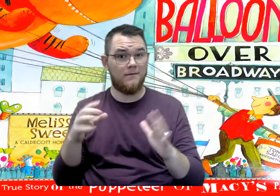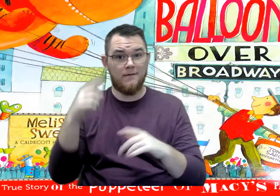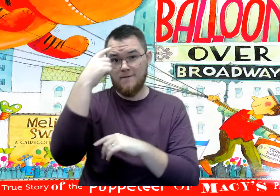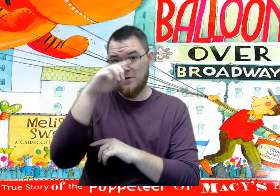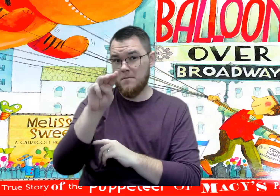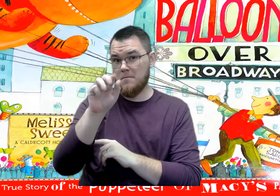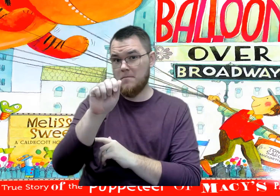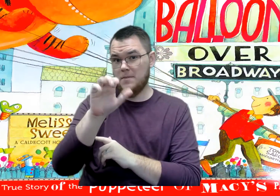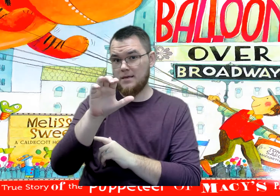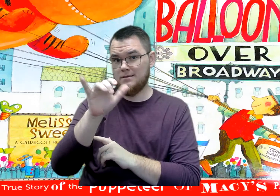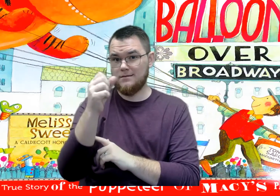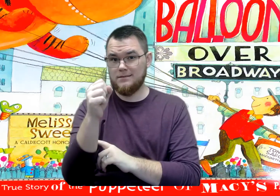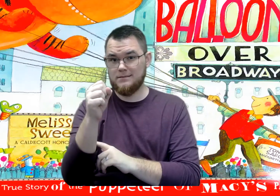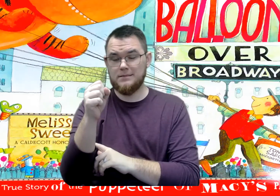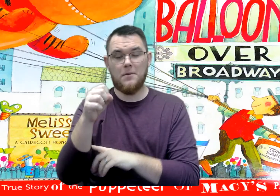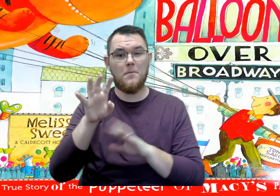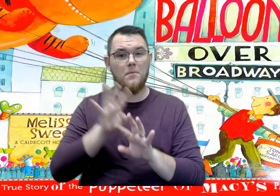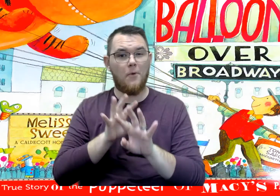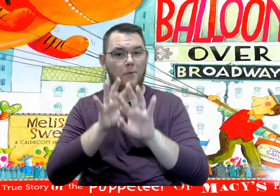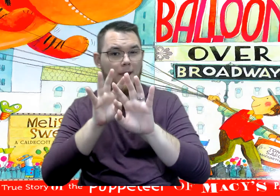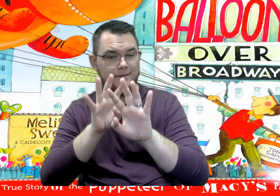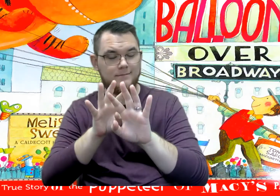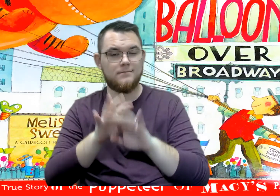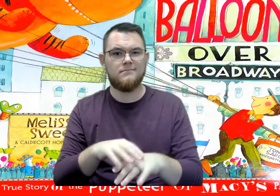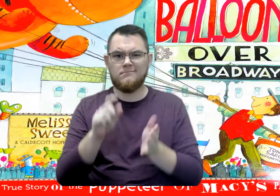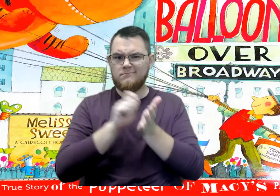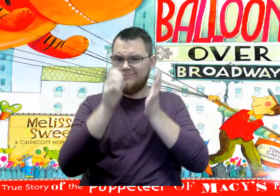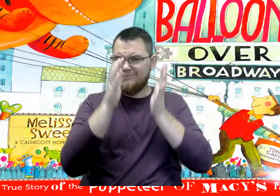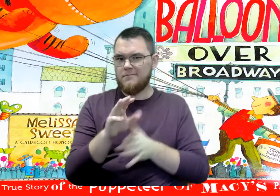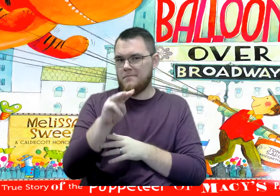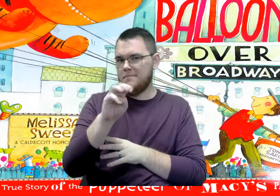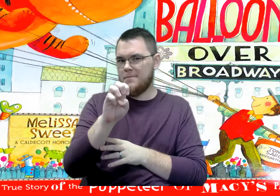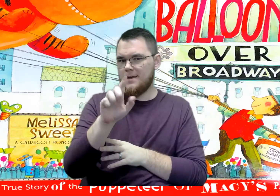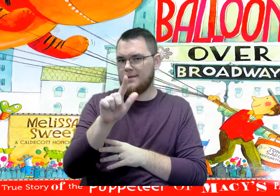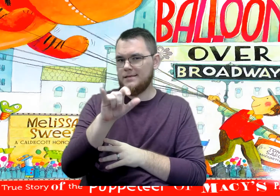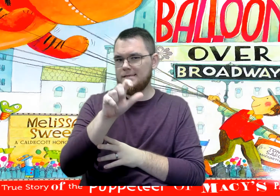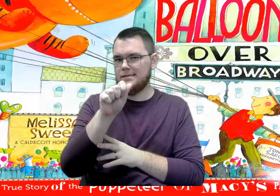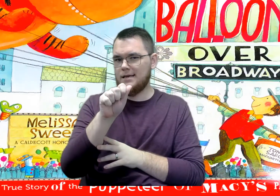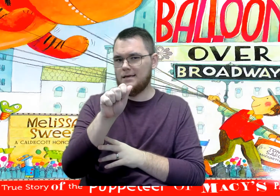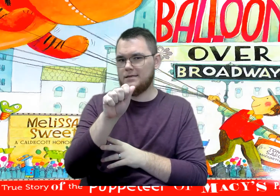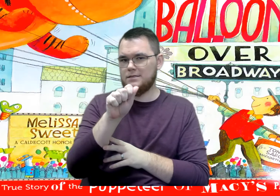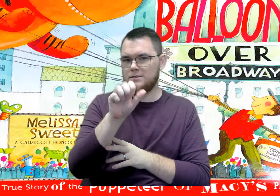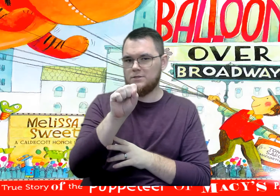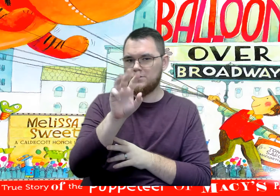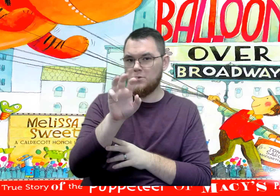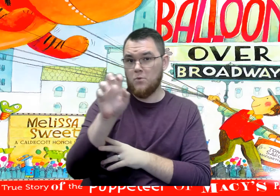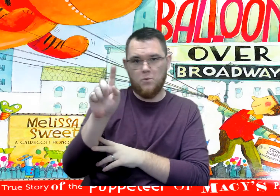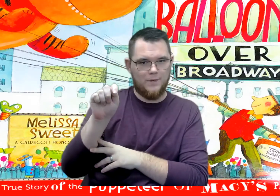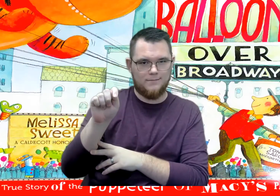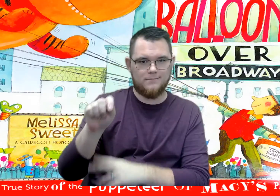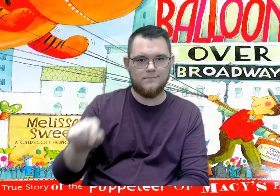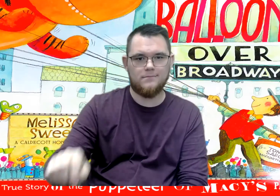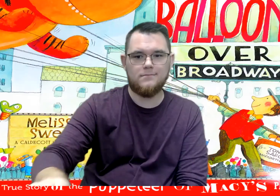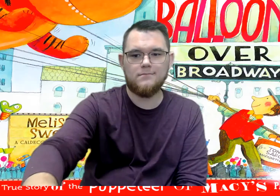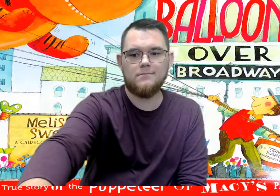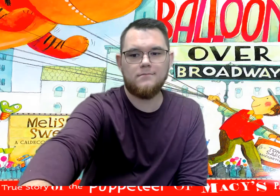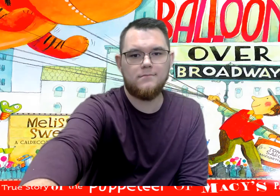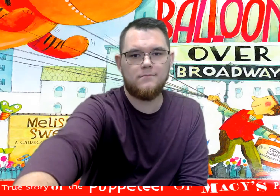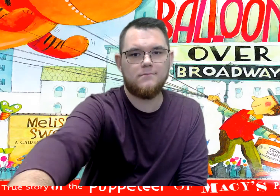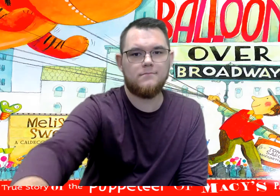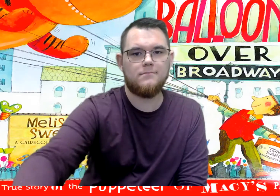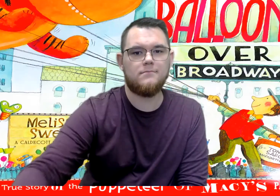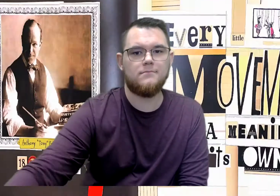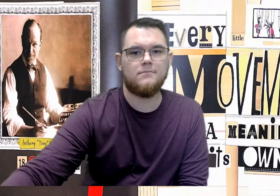Parade By Melissa Sweet